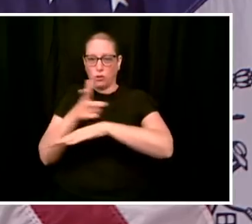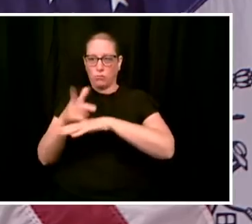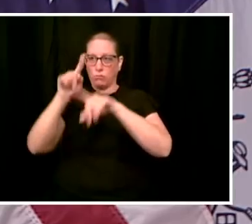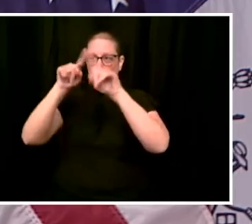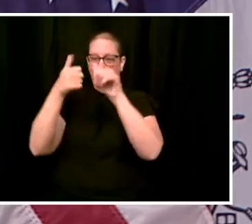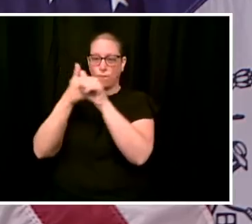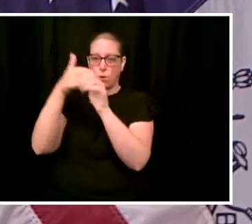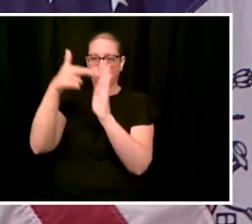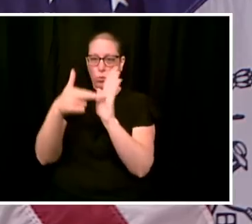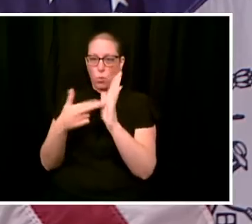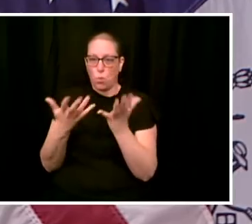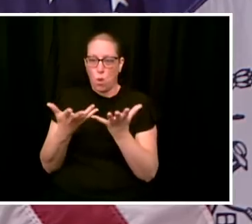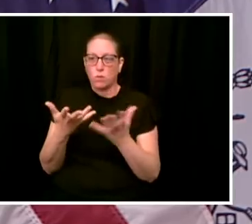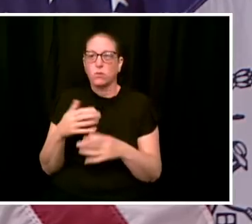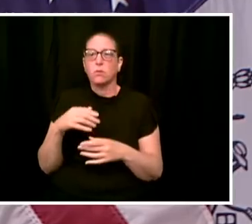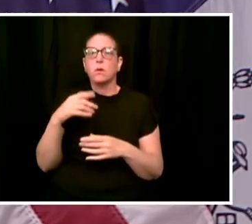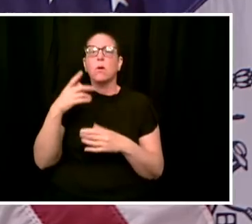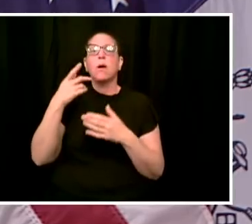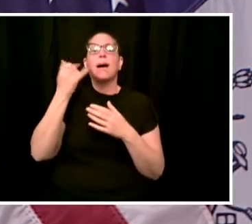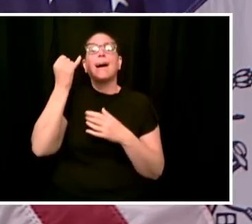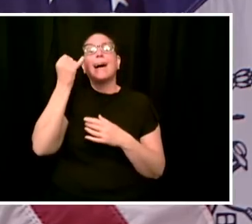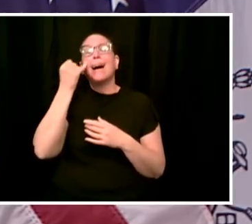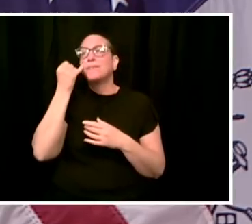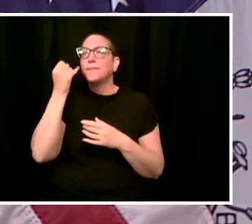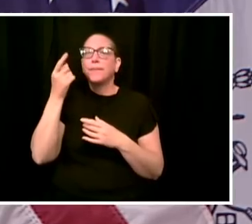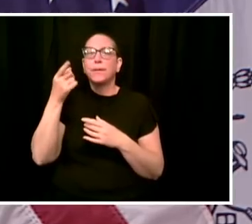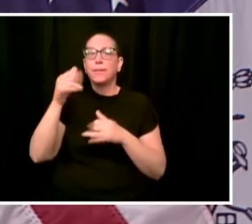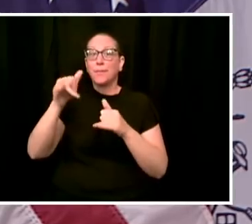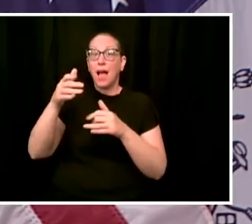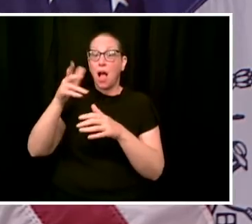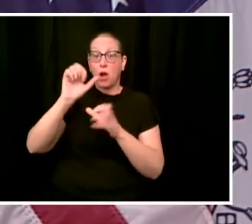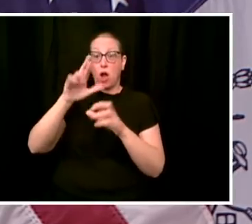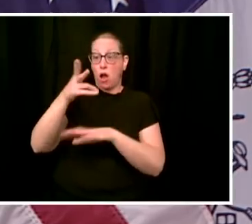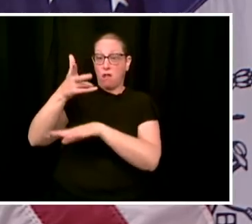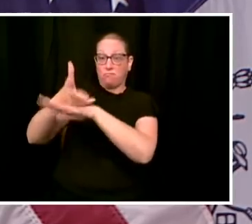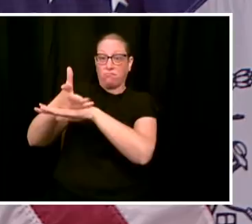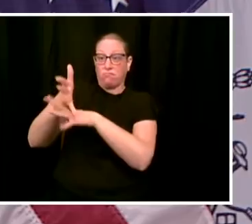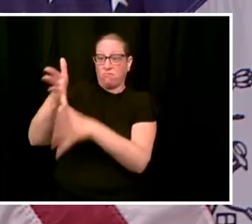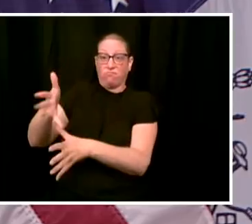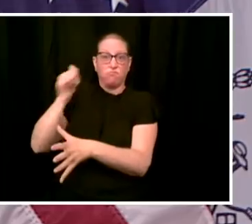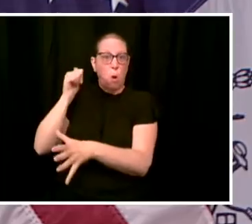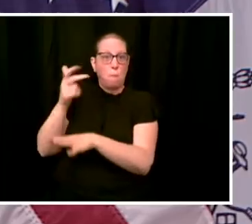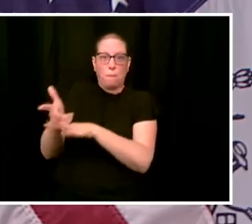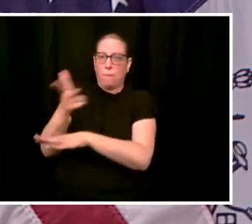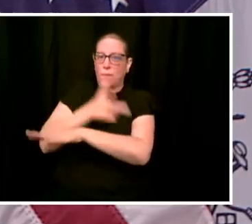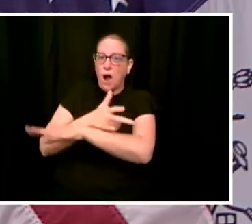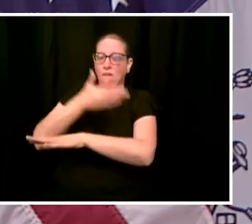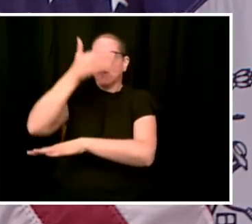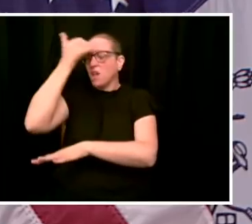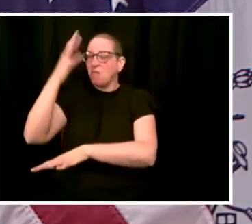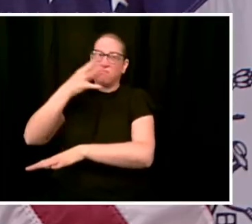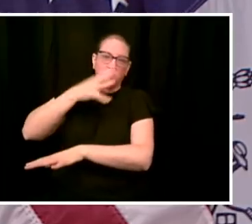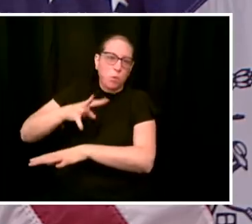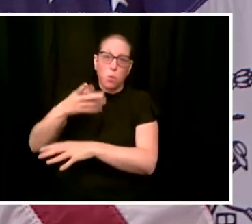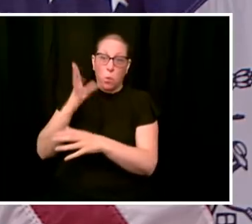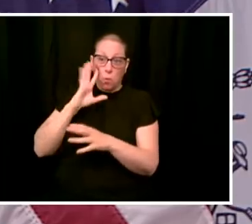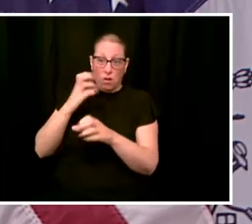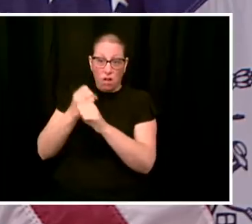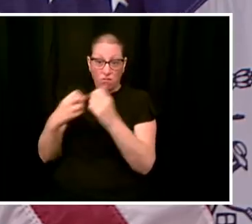THE SUMMONS AND THE TOW TRUCKS, AND WE HAVE HEARD FROM A NUMBER OF READERS IN SOME NEIGHBORHOODS